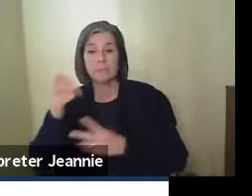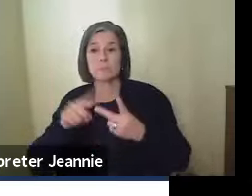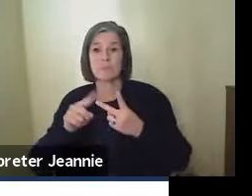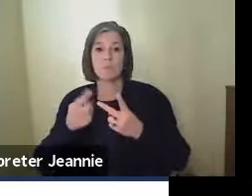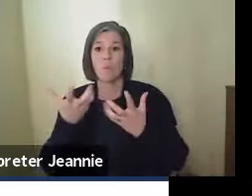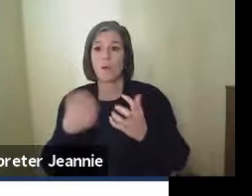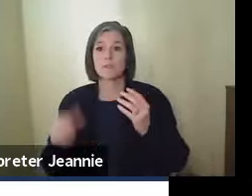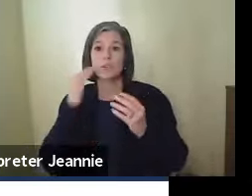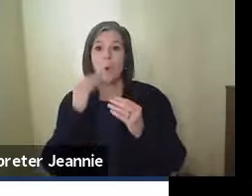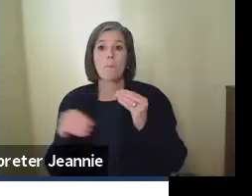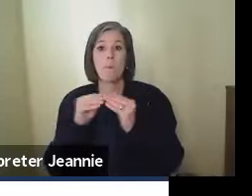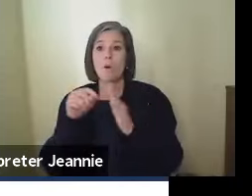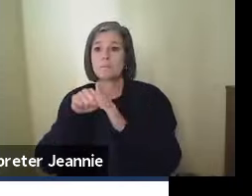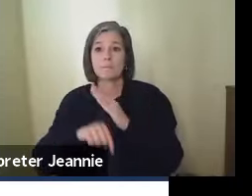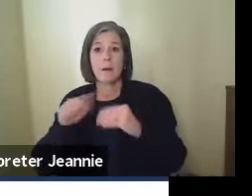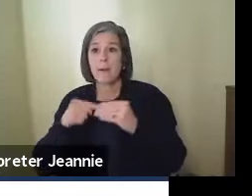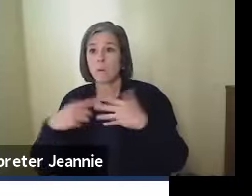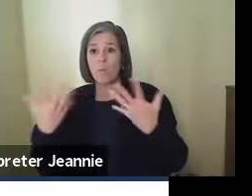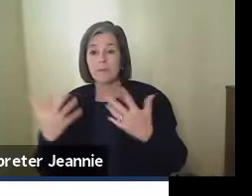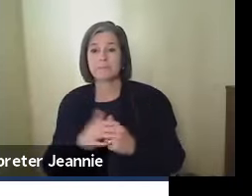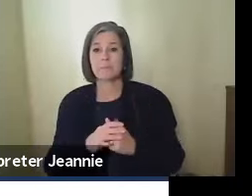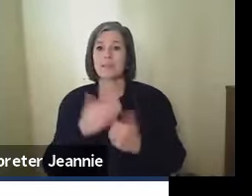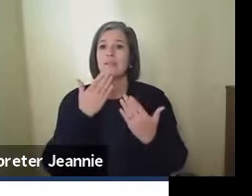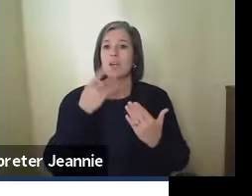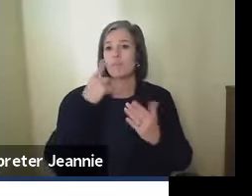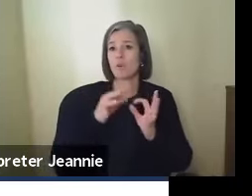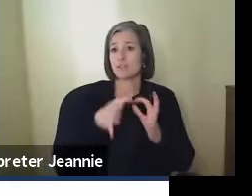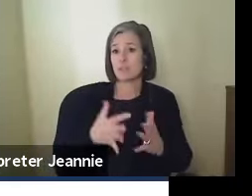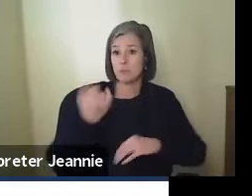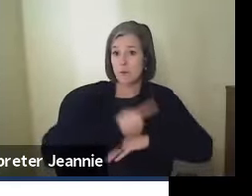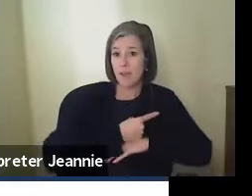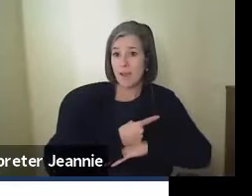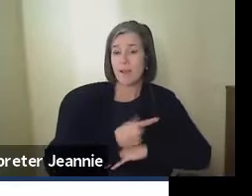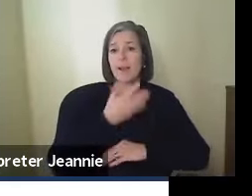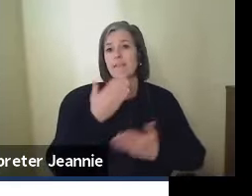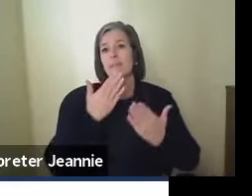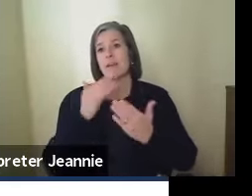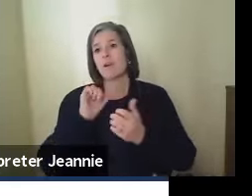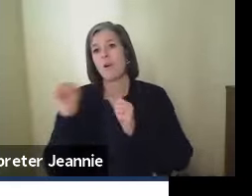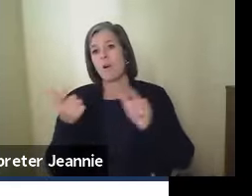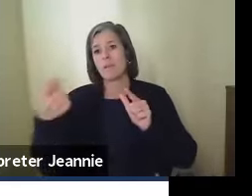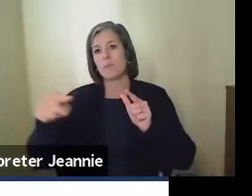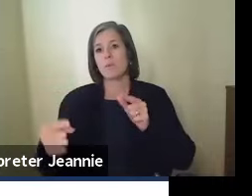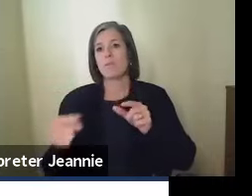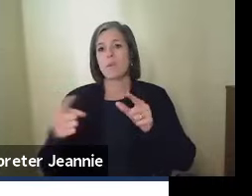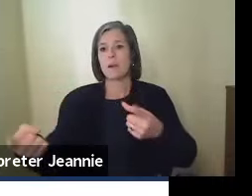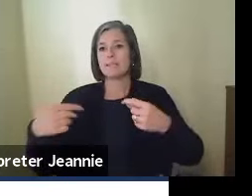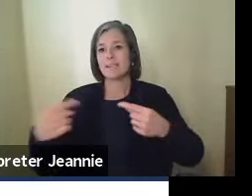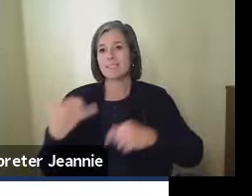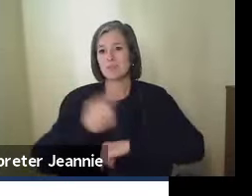Thank you to our interpreters today. And thank all of you for attending today. Here is our